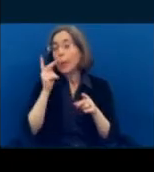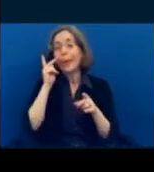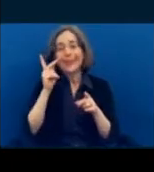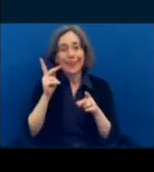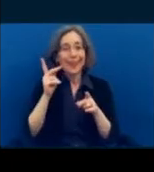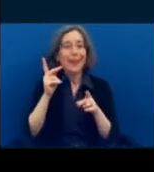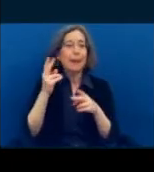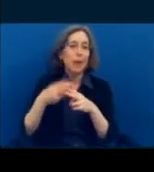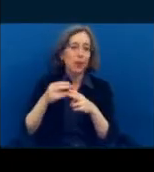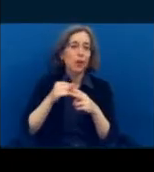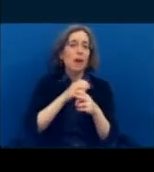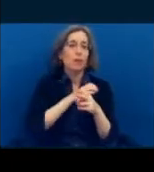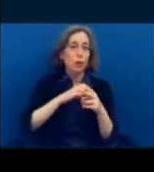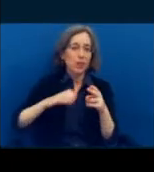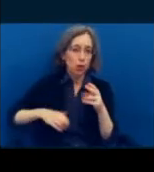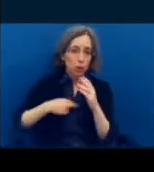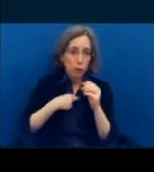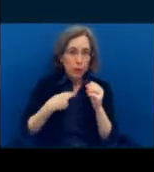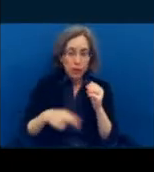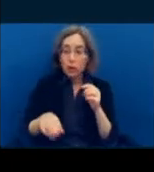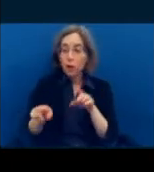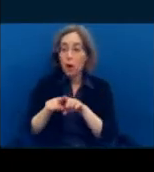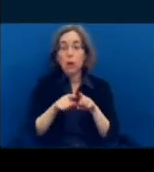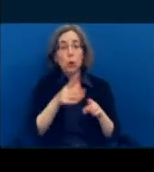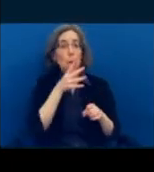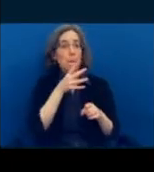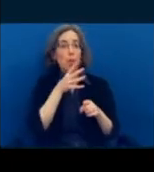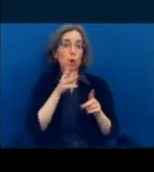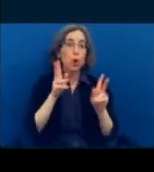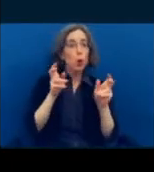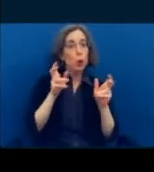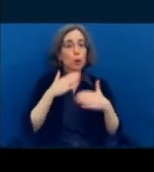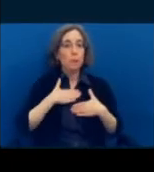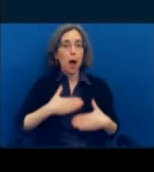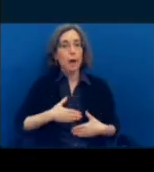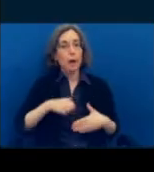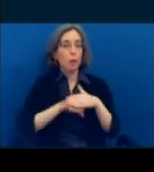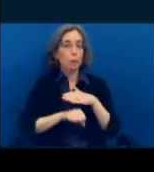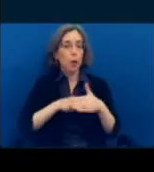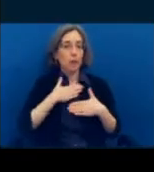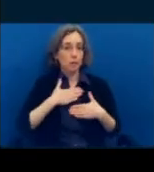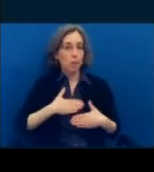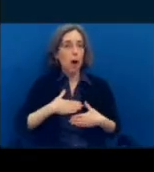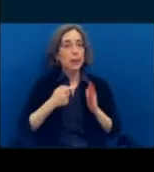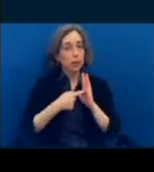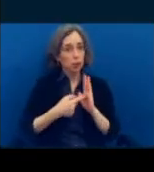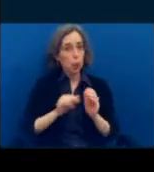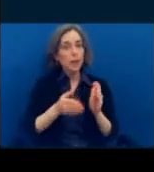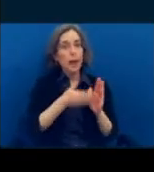MOTHER AS THE ROUGH ATOM PRODUCTIVE BODY IN THIS PAINTING. THIS IS TRULY A COLLABORATION OF